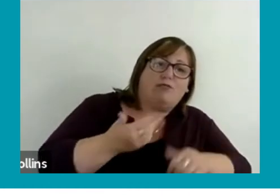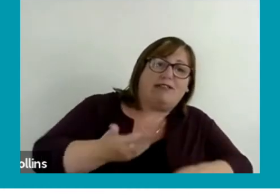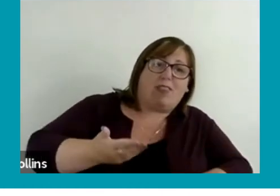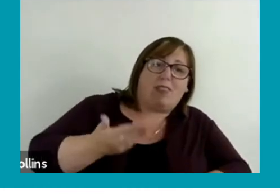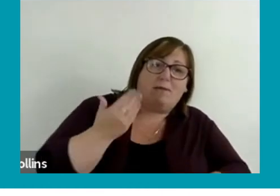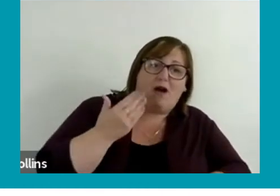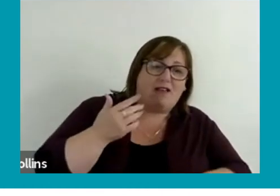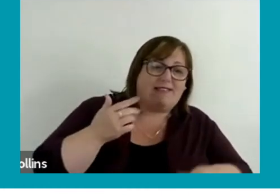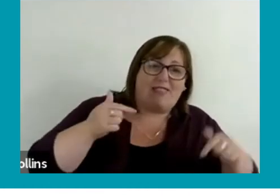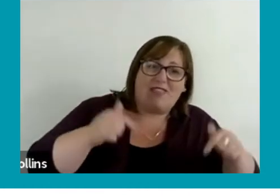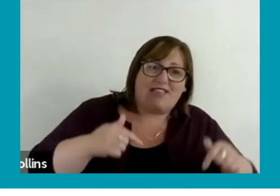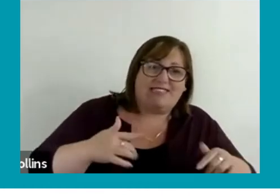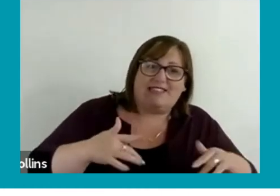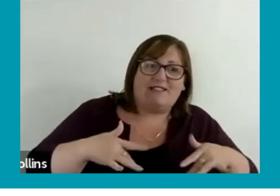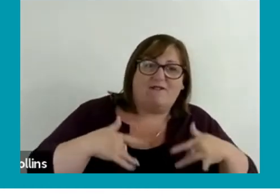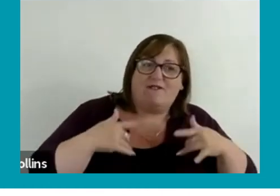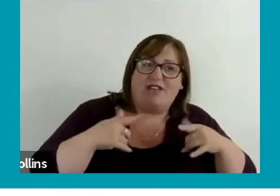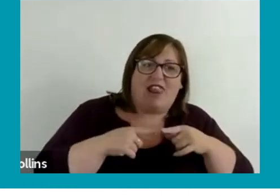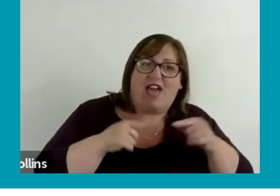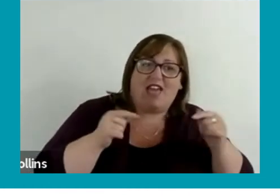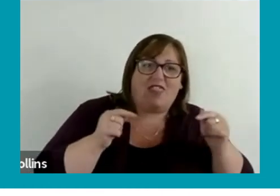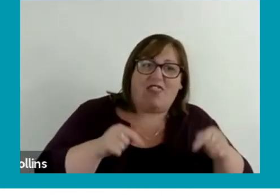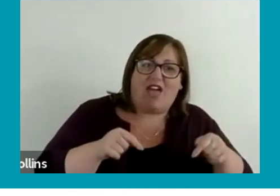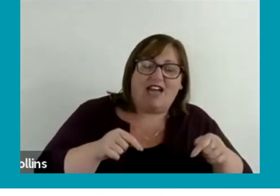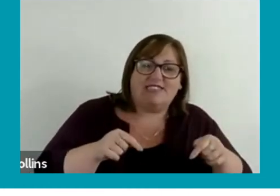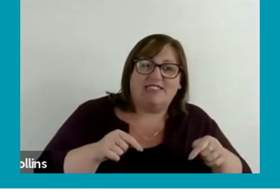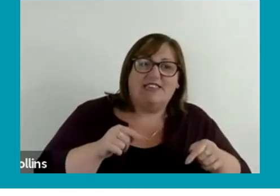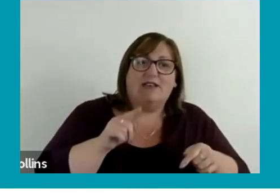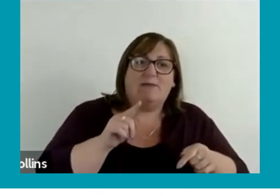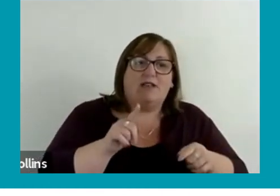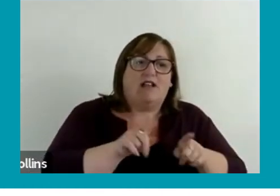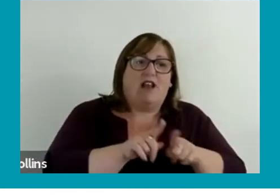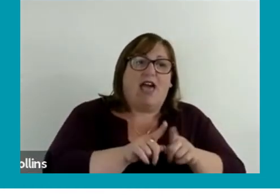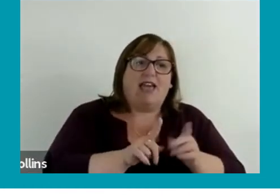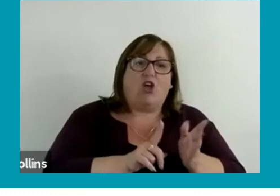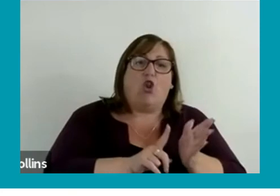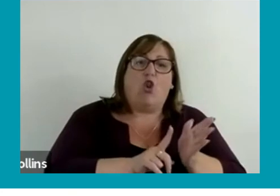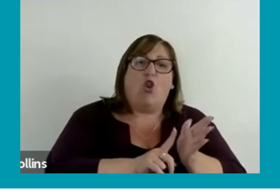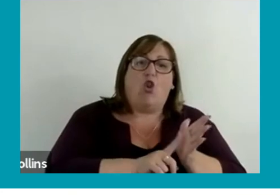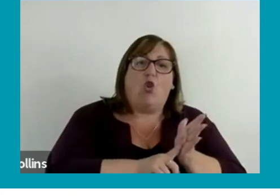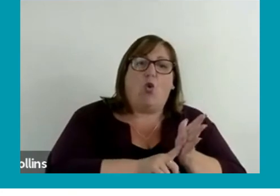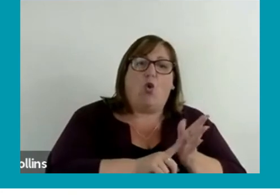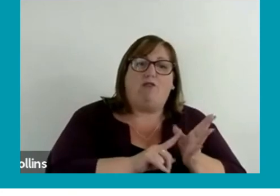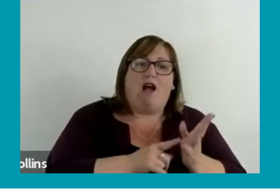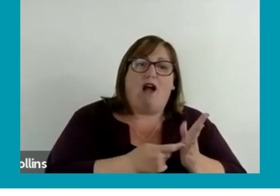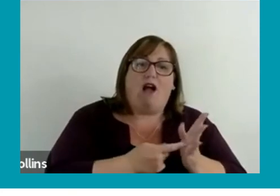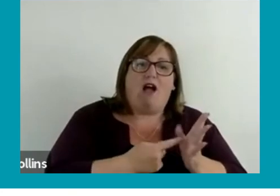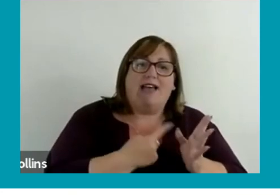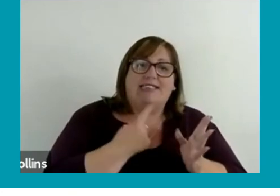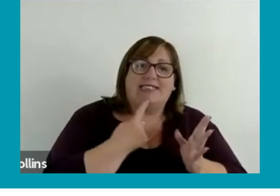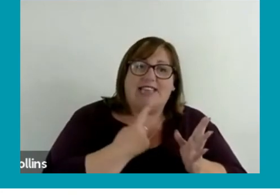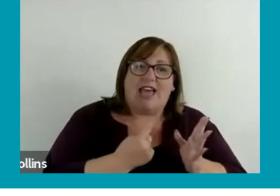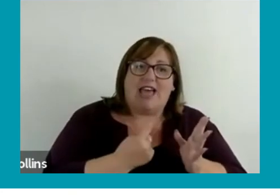there's so many different types of jobs i mean even just i mean from the farmers and the